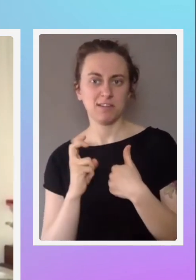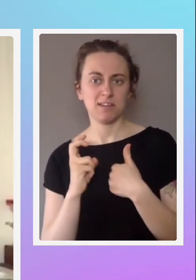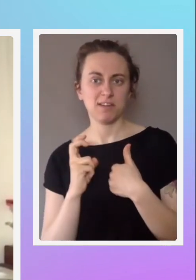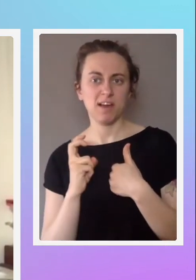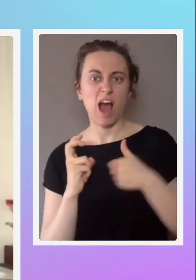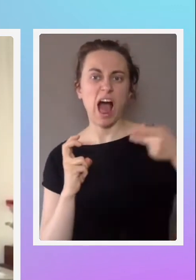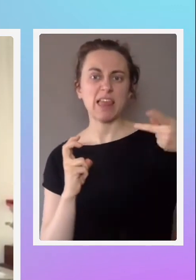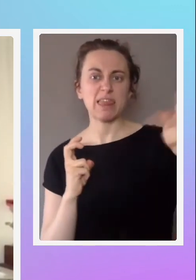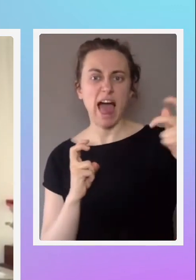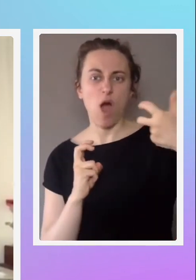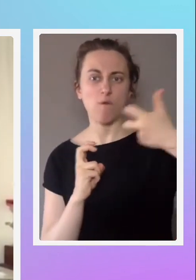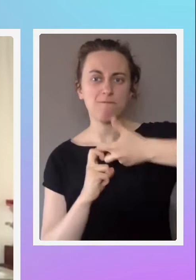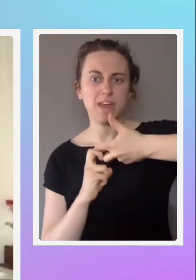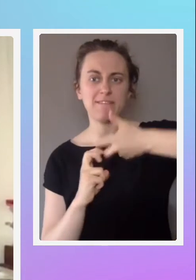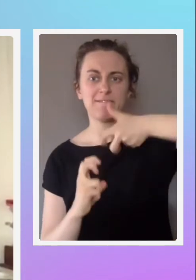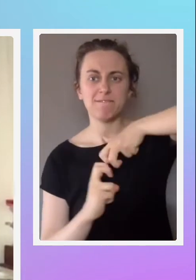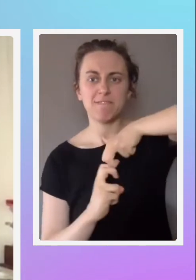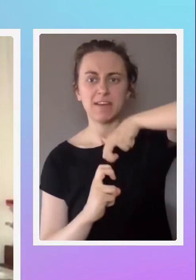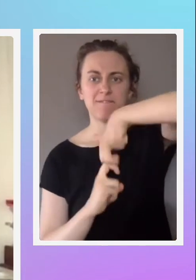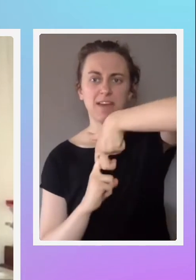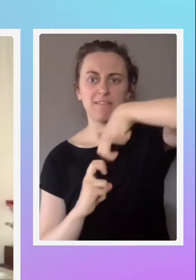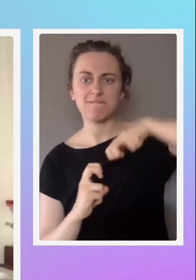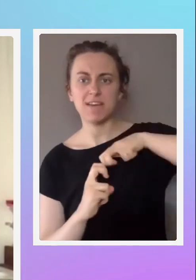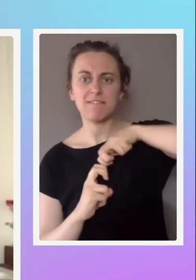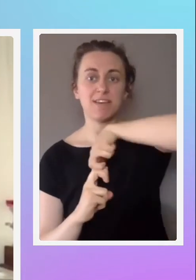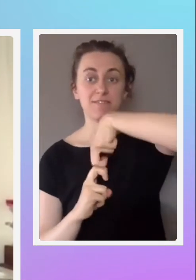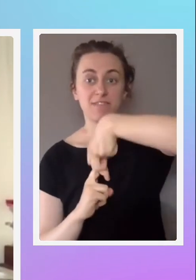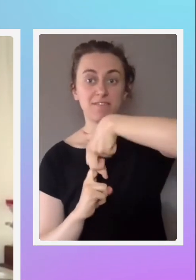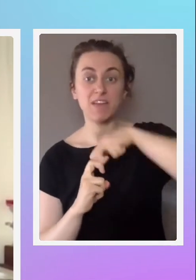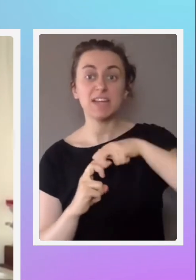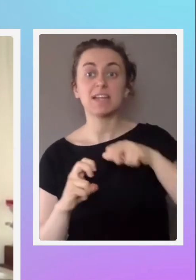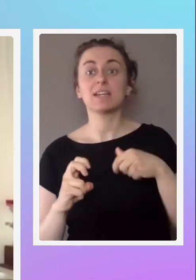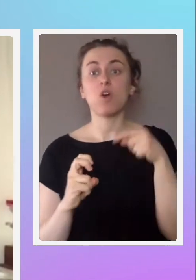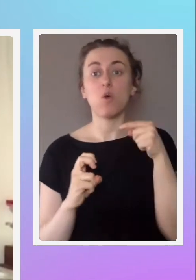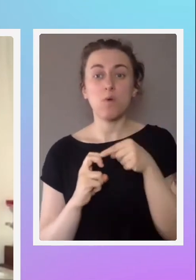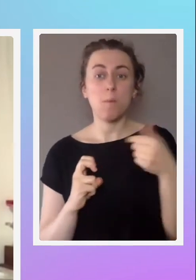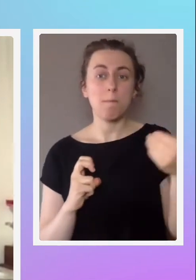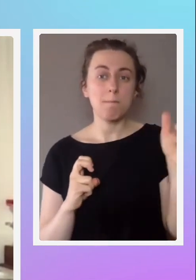So taking alternative information from what the user needs